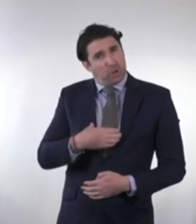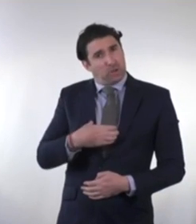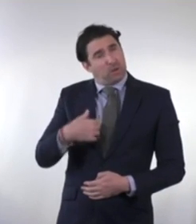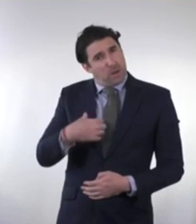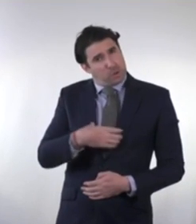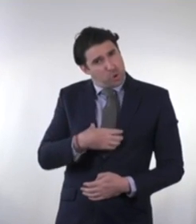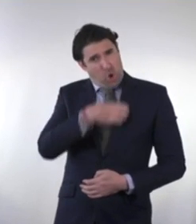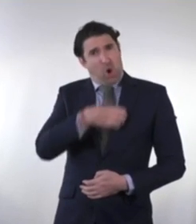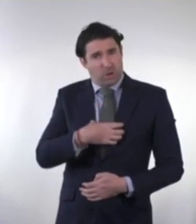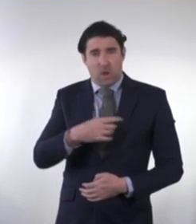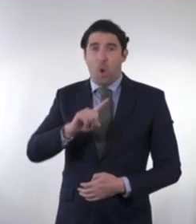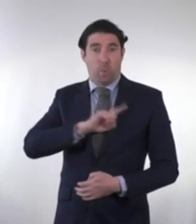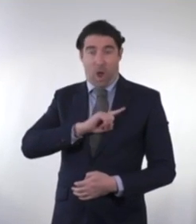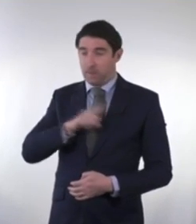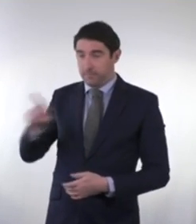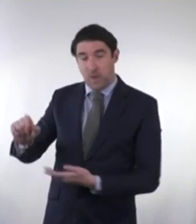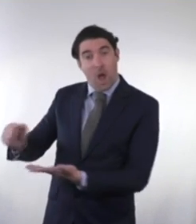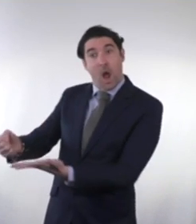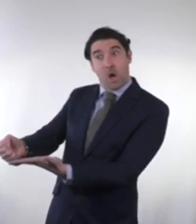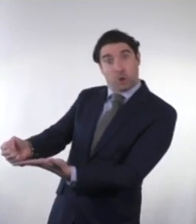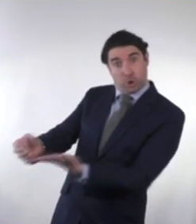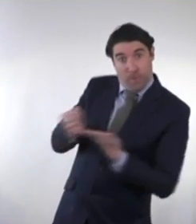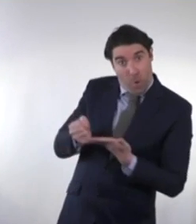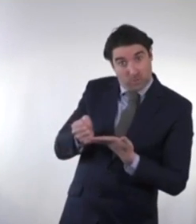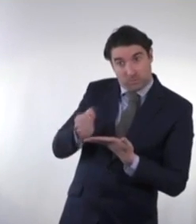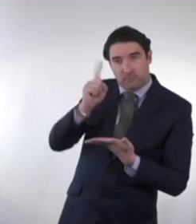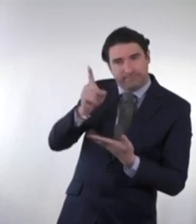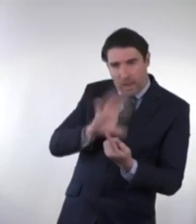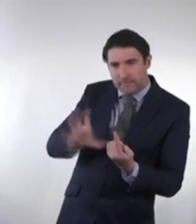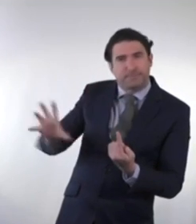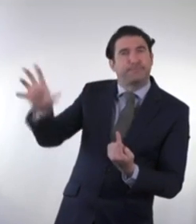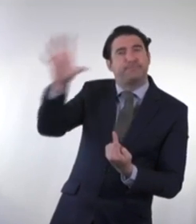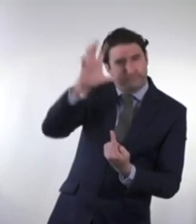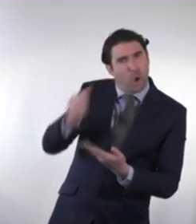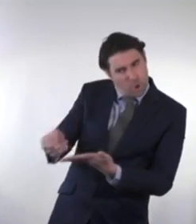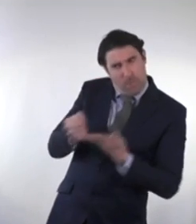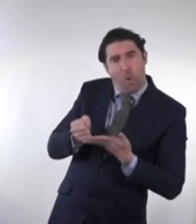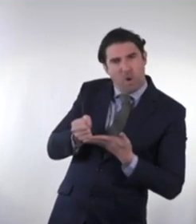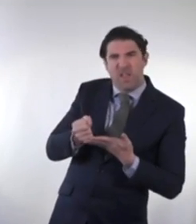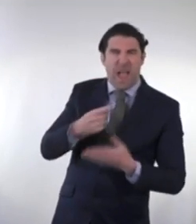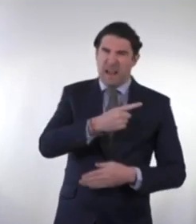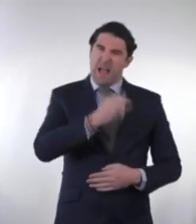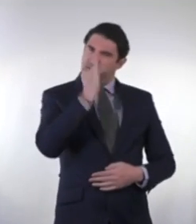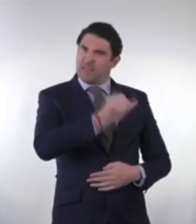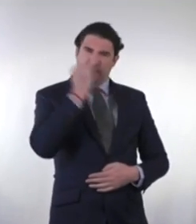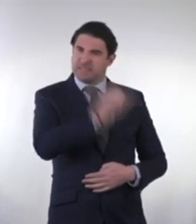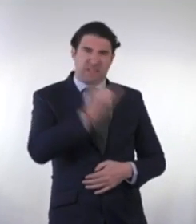choice to write off 1 million jobs as unviable. There are more than 1,000 jobs at risk in my constituency of Birkenhead, and 141,000 jobs at risk in the north-east.